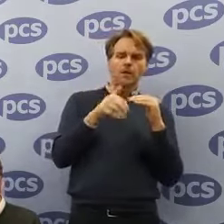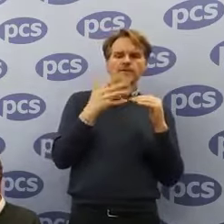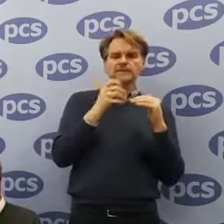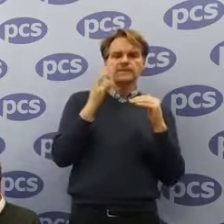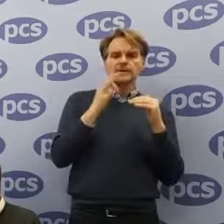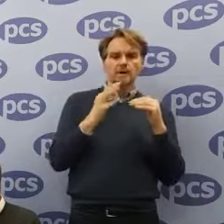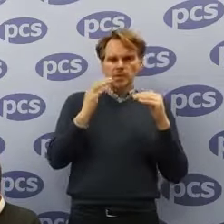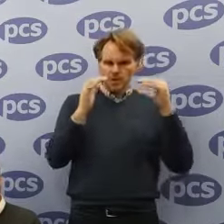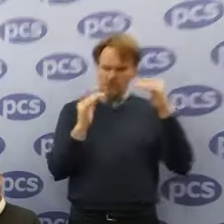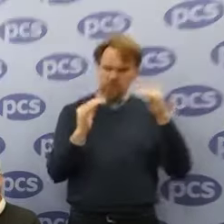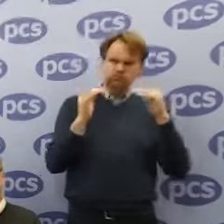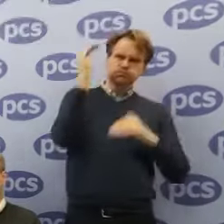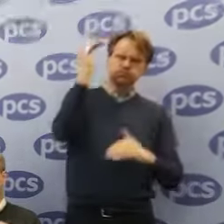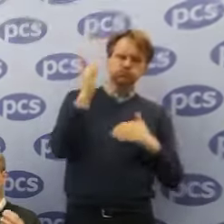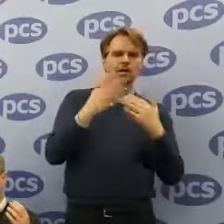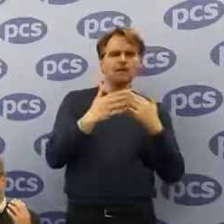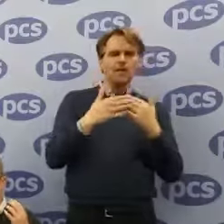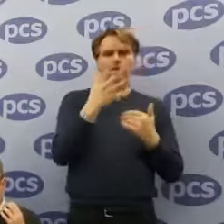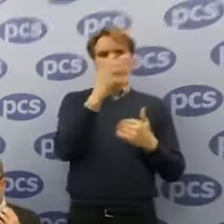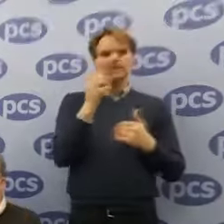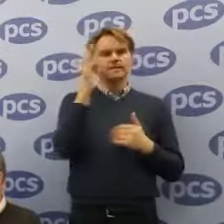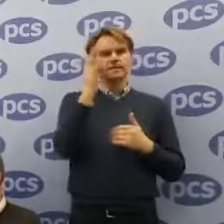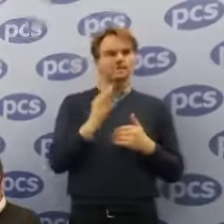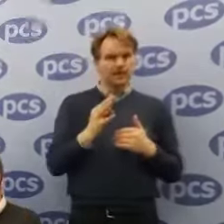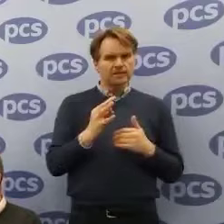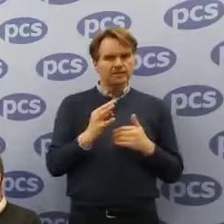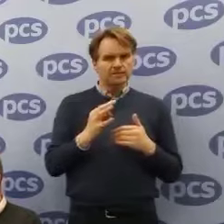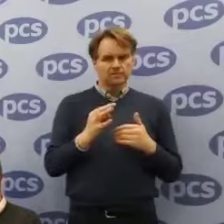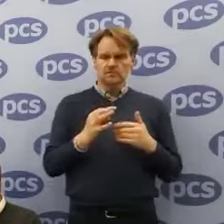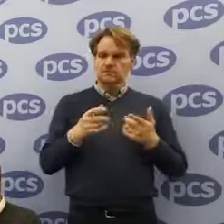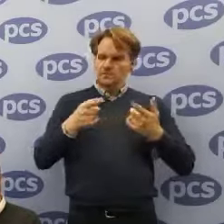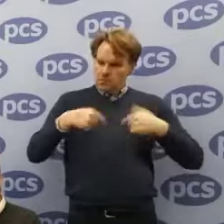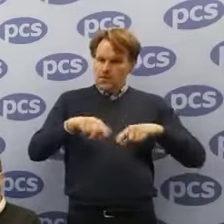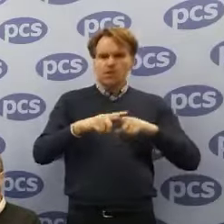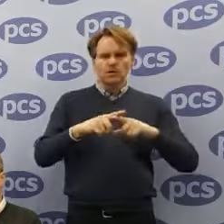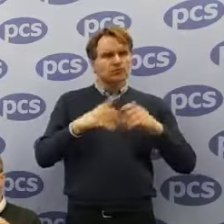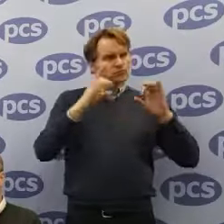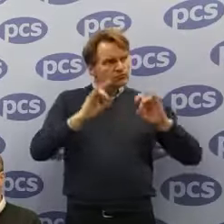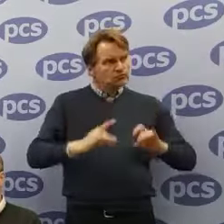the 50% threshold with a massive majority for action, because that gives